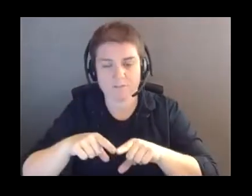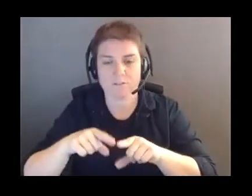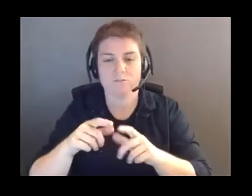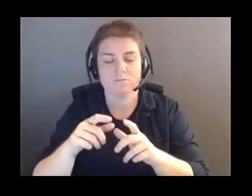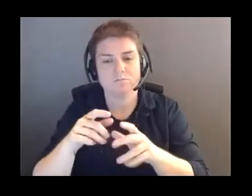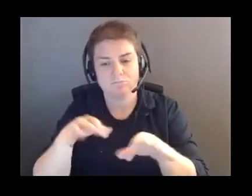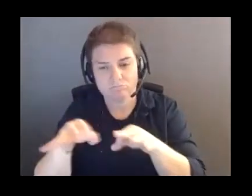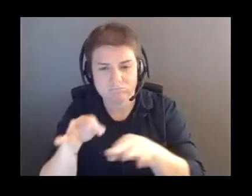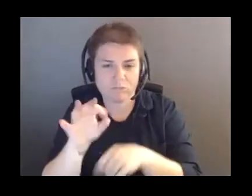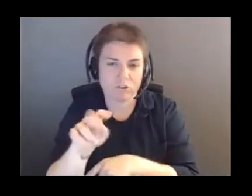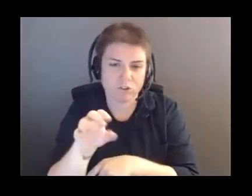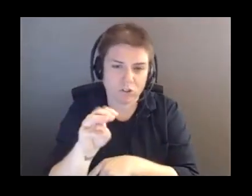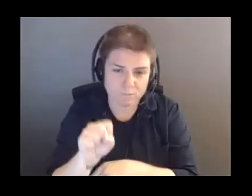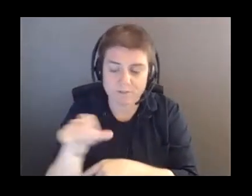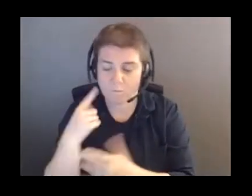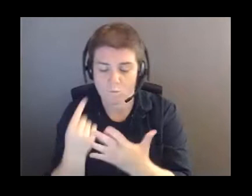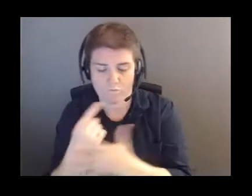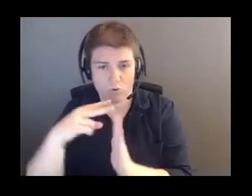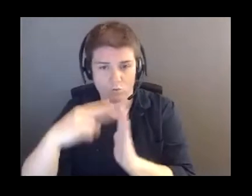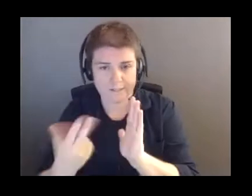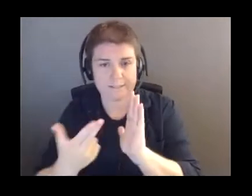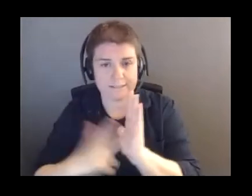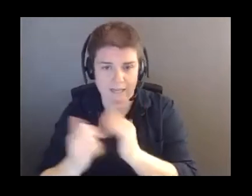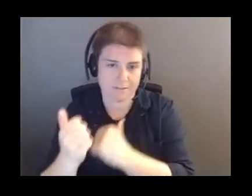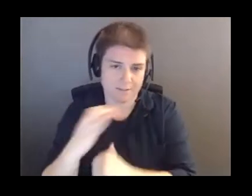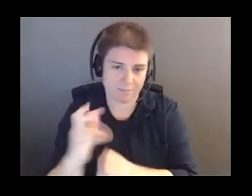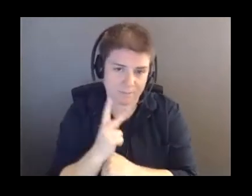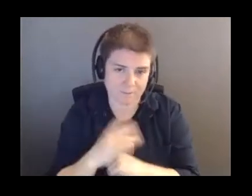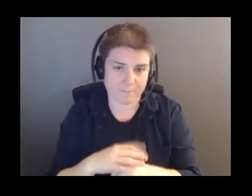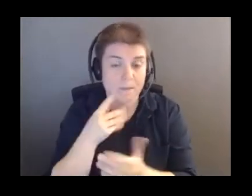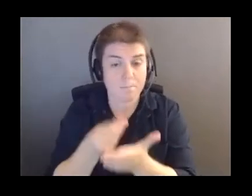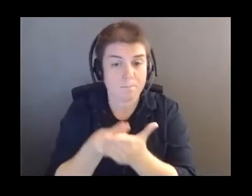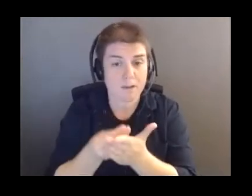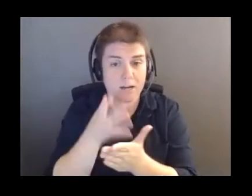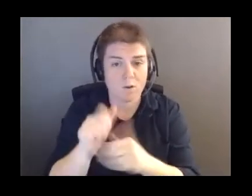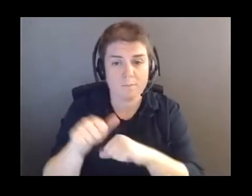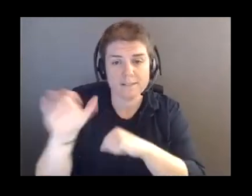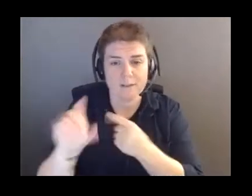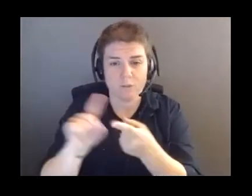to review, sign, and return. Funds will be released via direct deposit beginning in mid